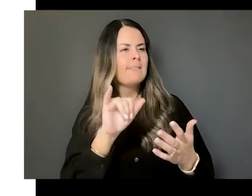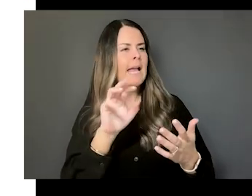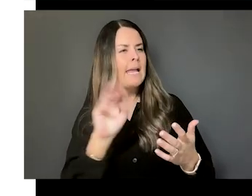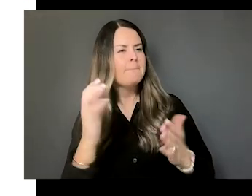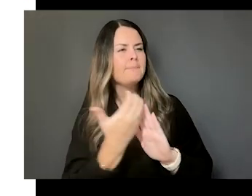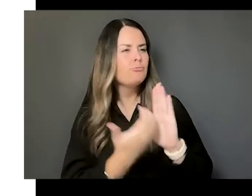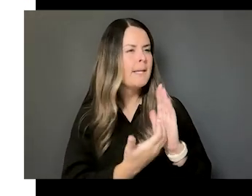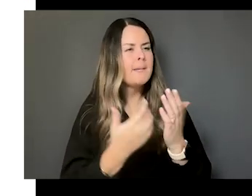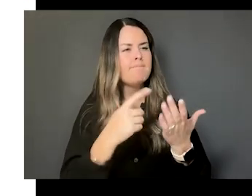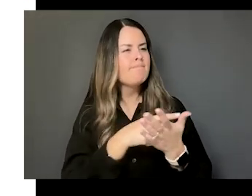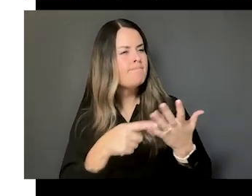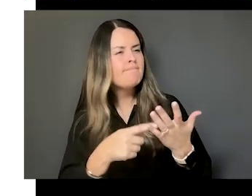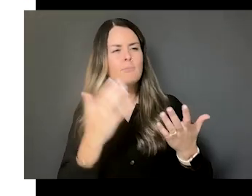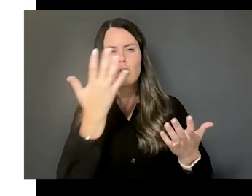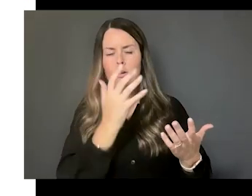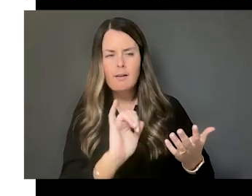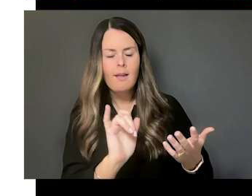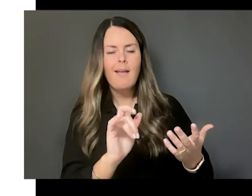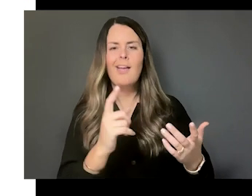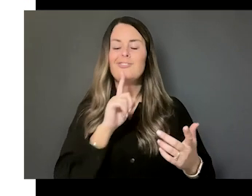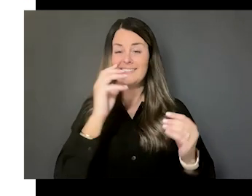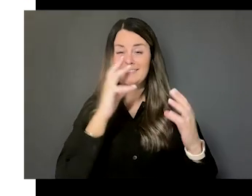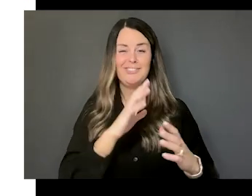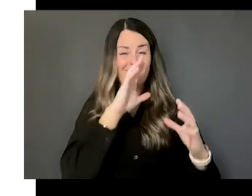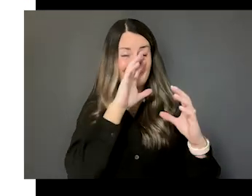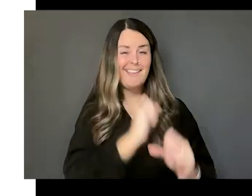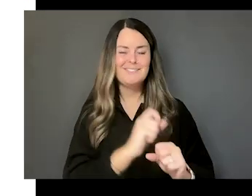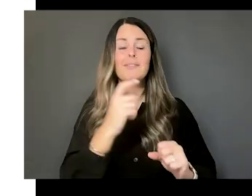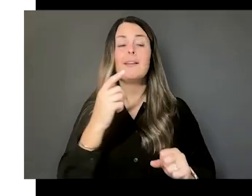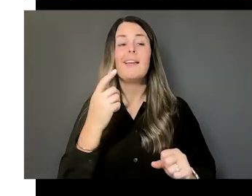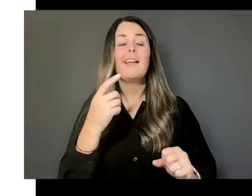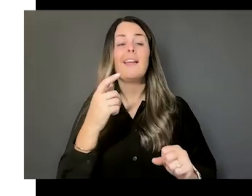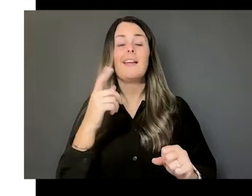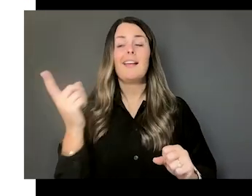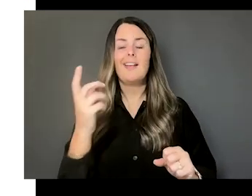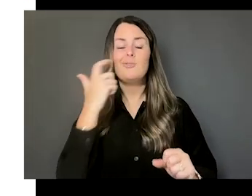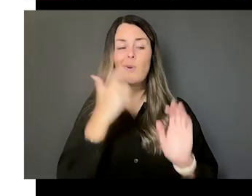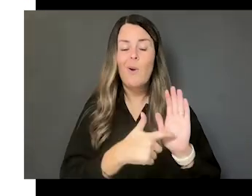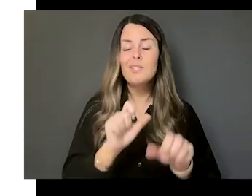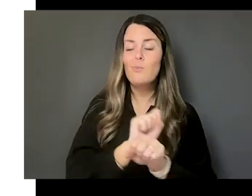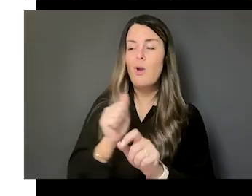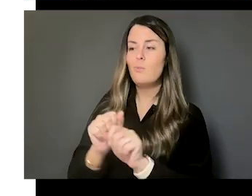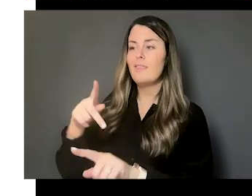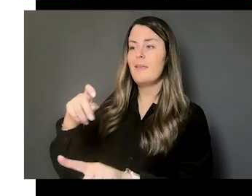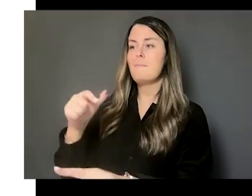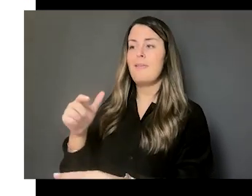And what was really fascinating is the teachers saw our work that we did with Peg Smith in the IM curriculum.